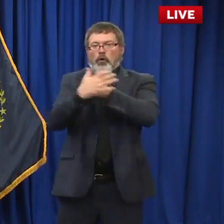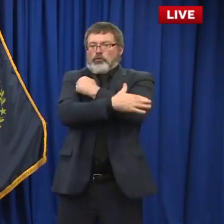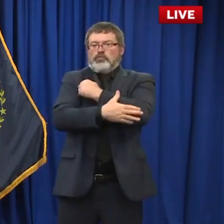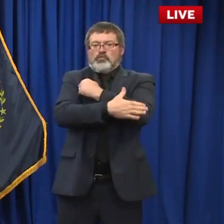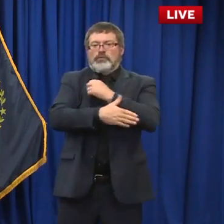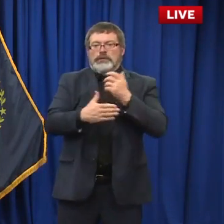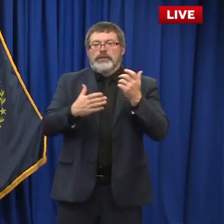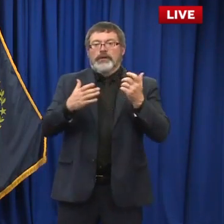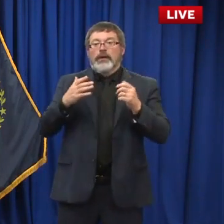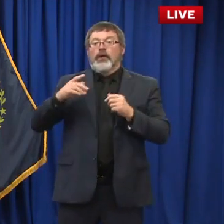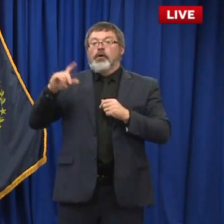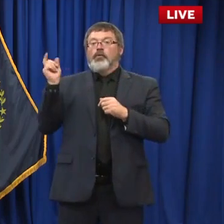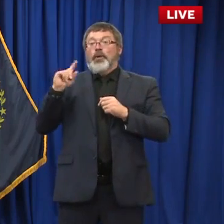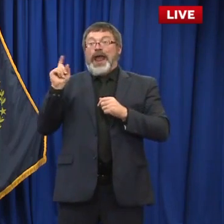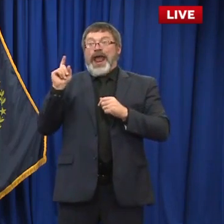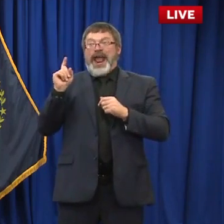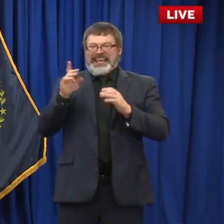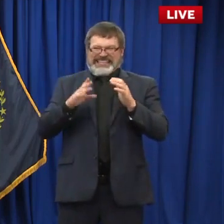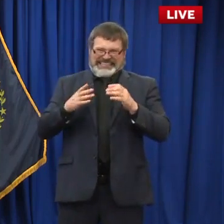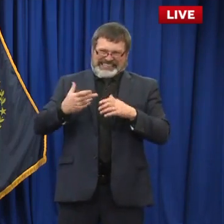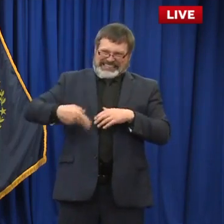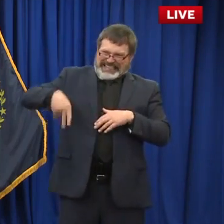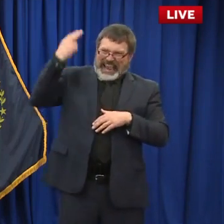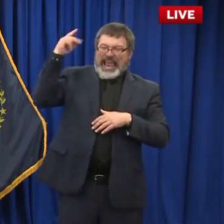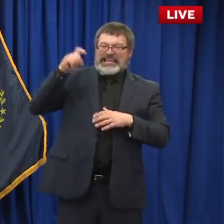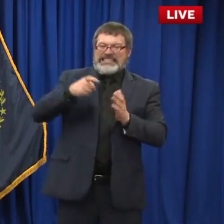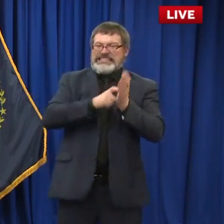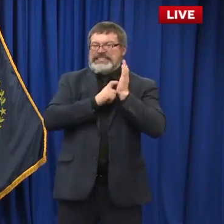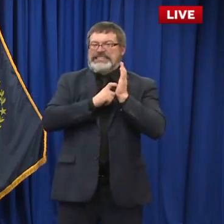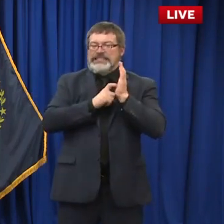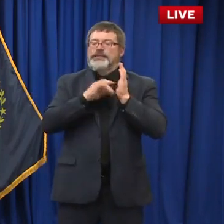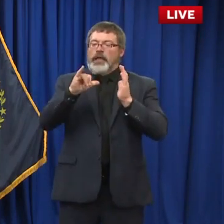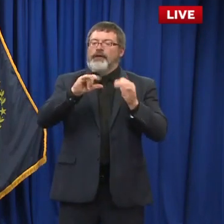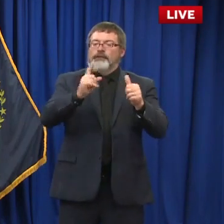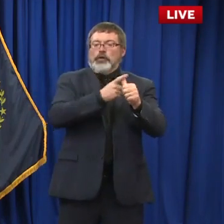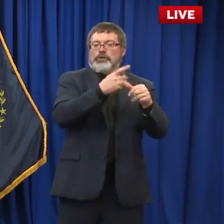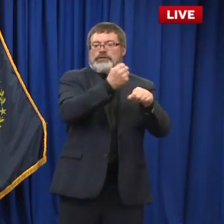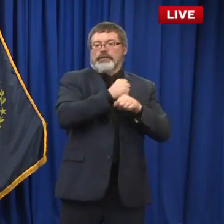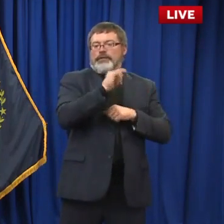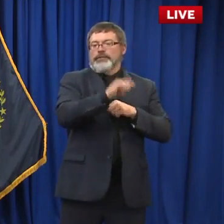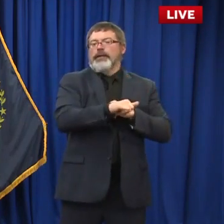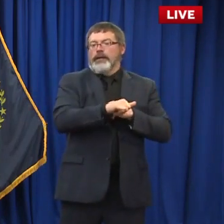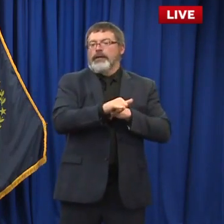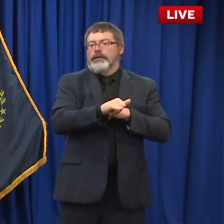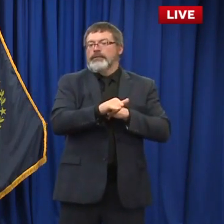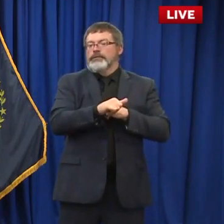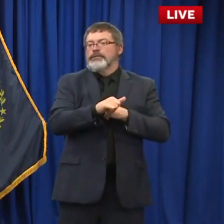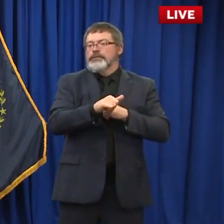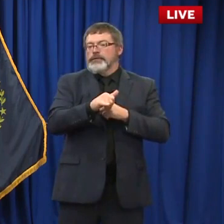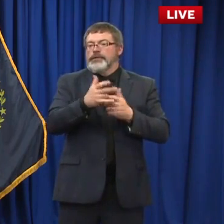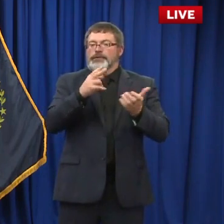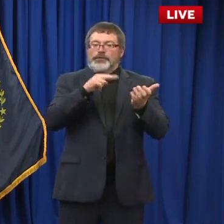THE COUNTRY OVER THE NEXT FIVES WEEKS, SO THEY'LL FOCUS ON THE AREA OF HIGHEST NEED AND HIGHEST COVID RATES.